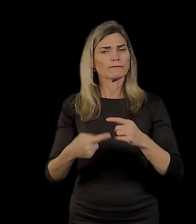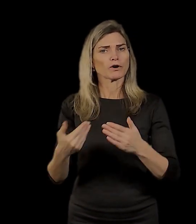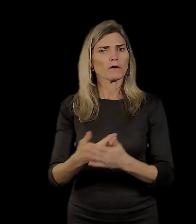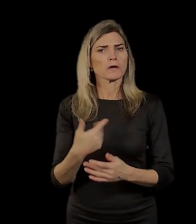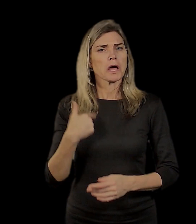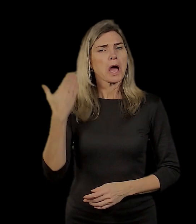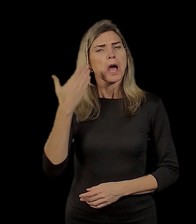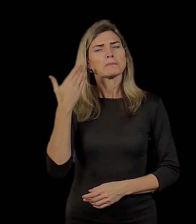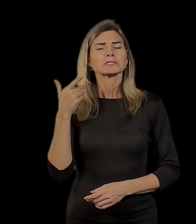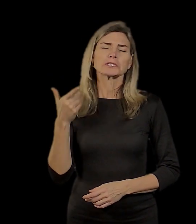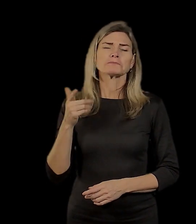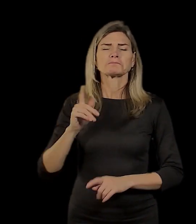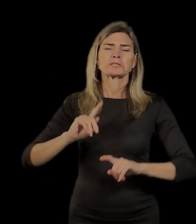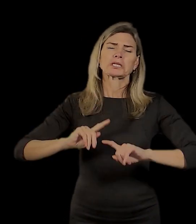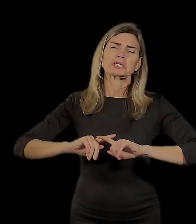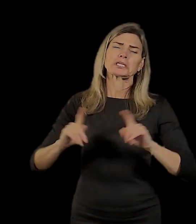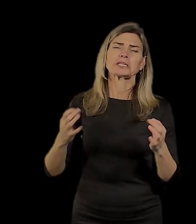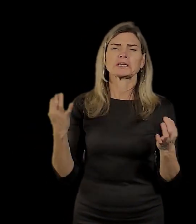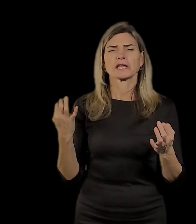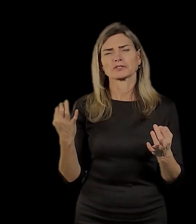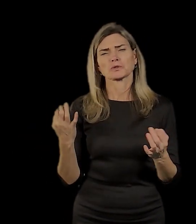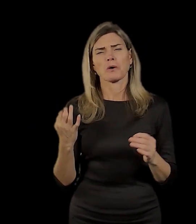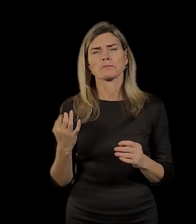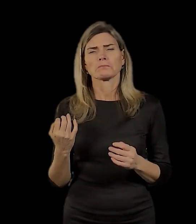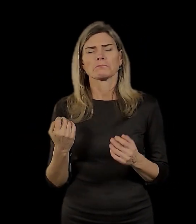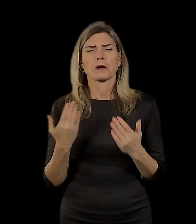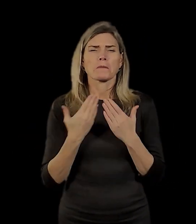with this material together. Rebetong. And that it can not only be hidden somewhere